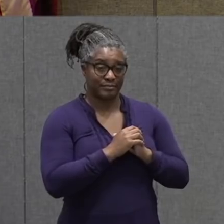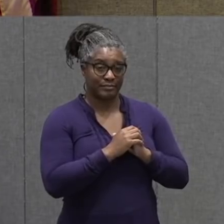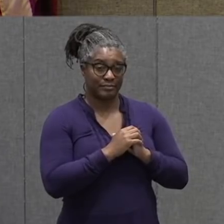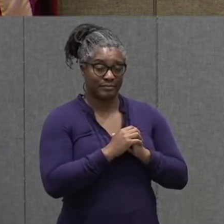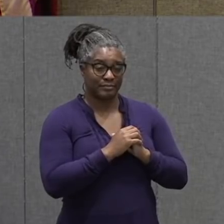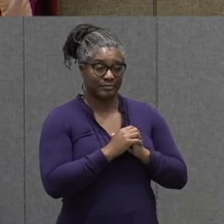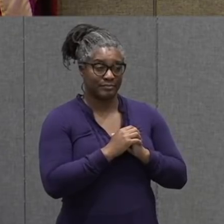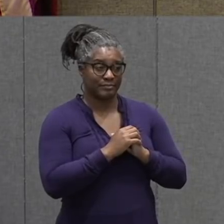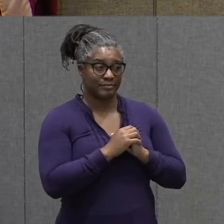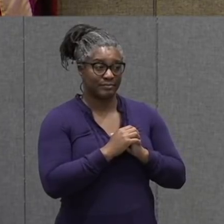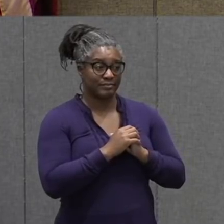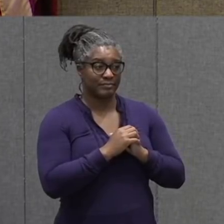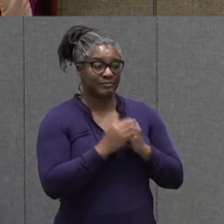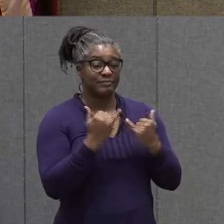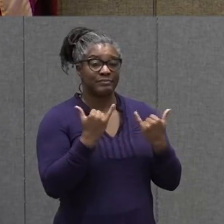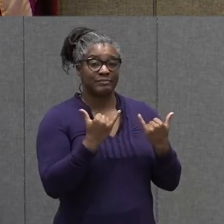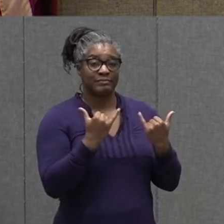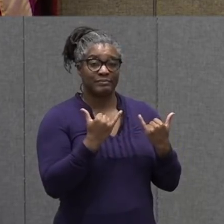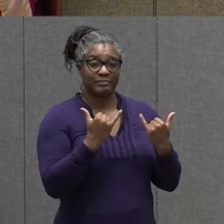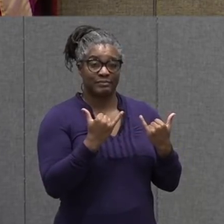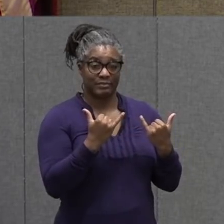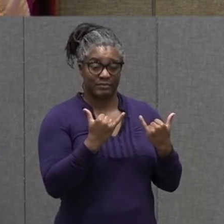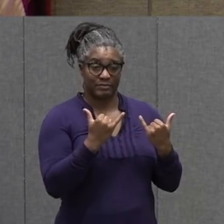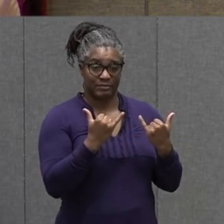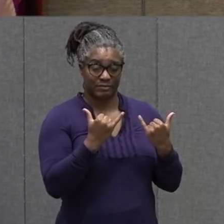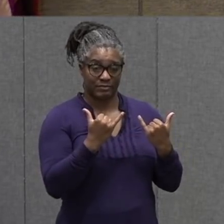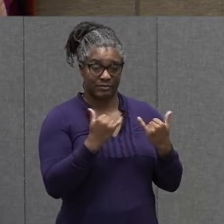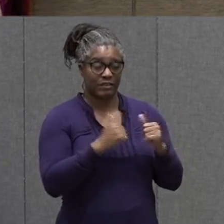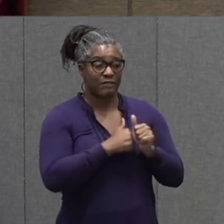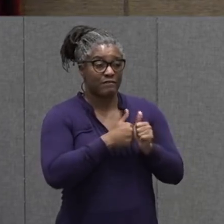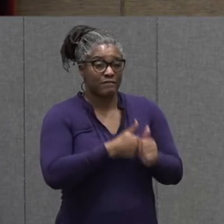so we can see the words together. So just read it with me.